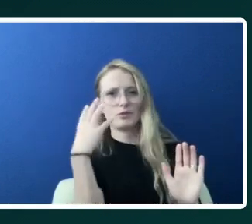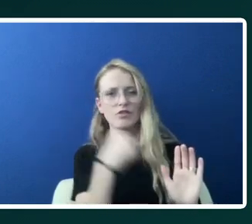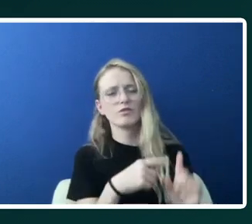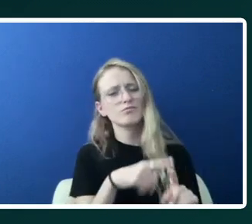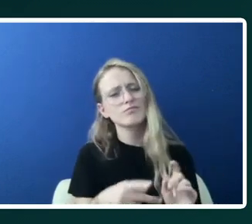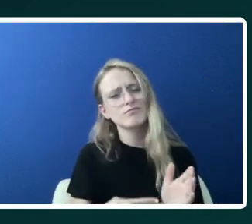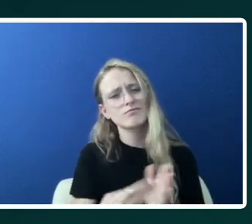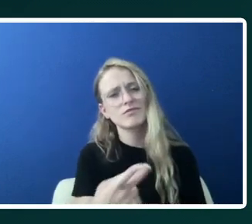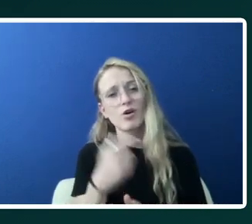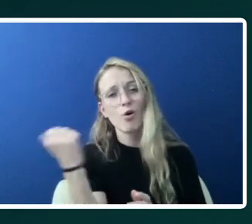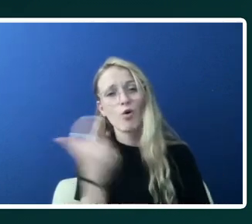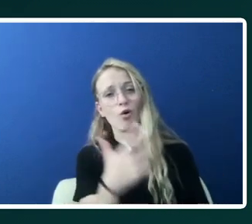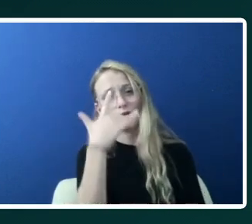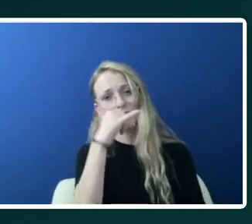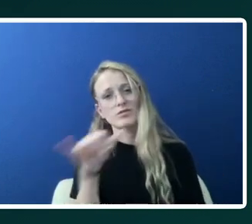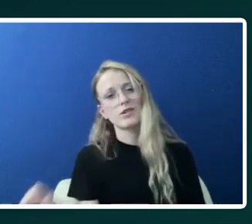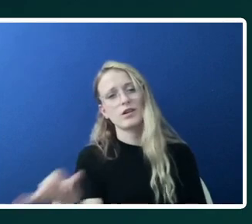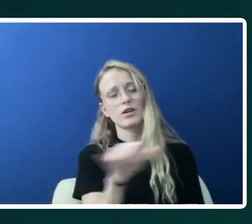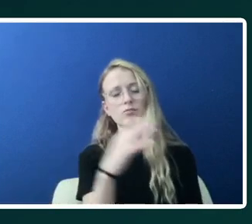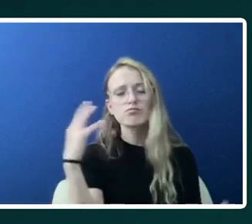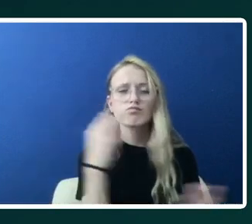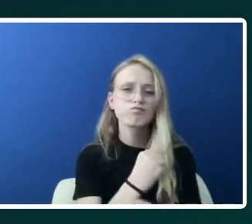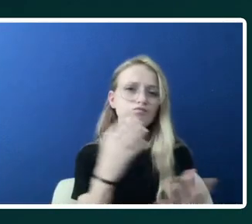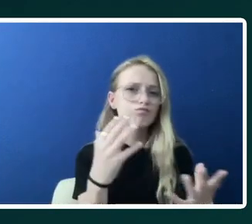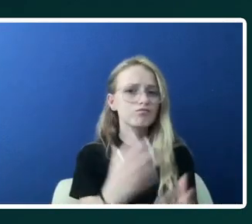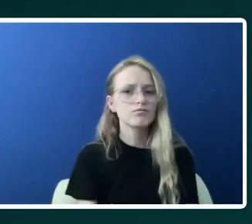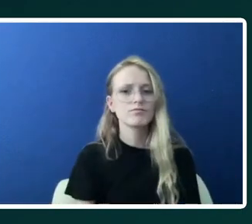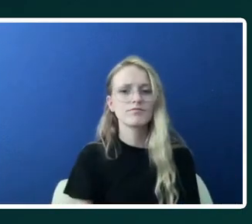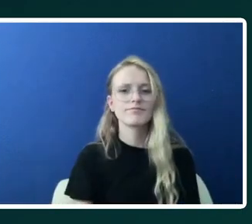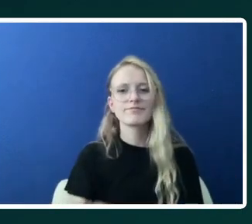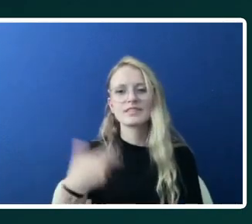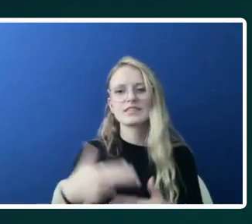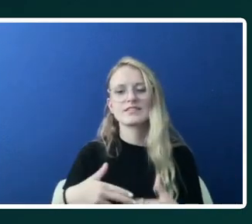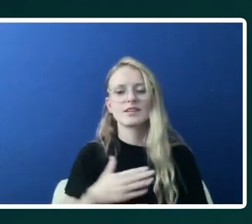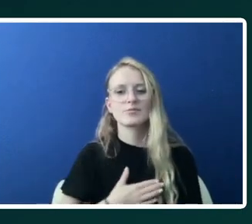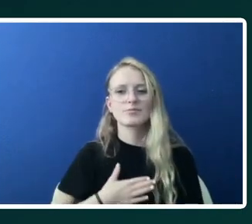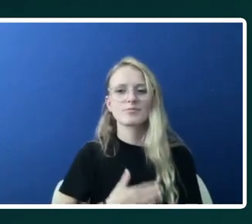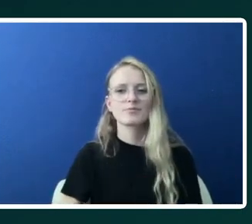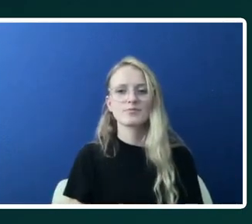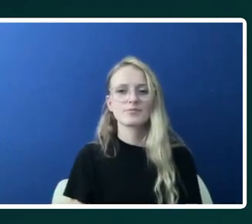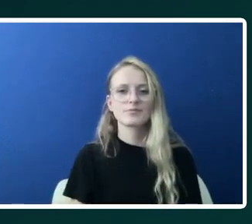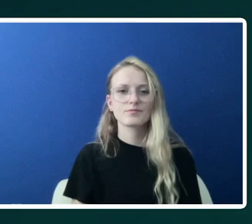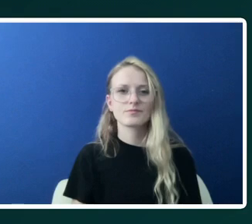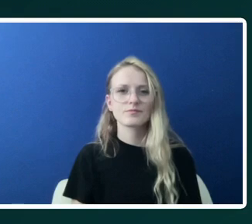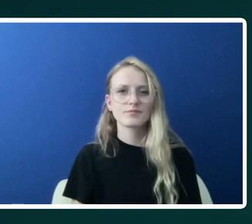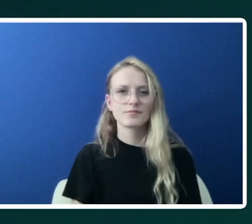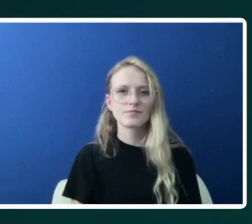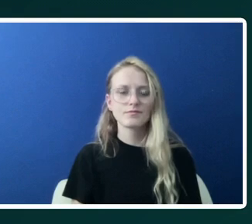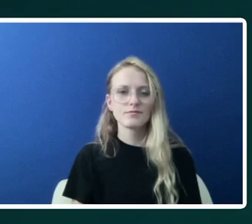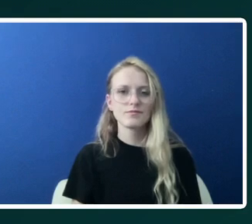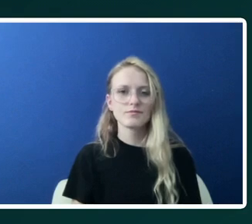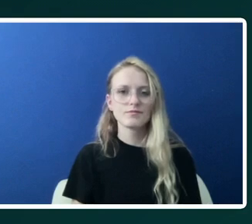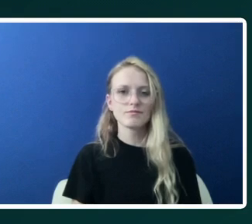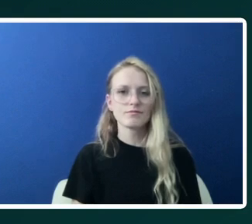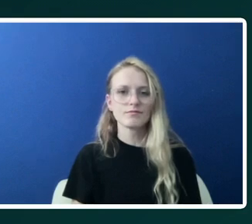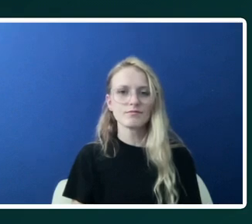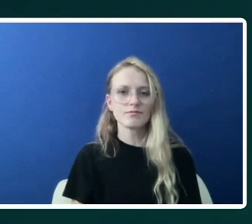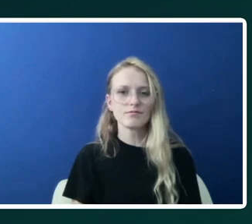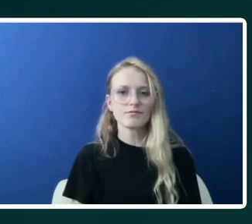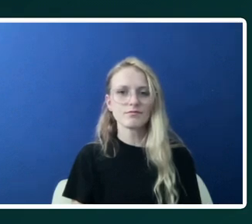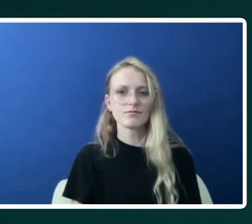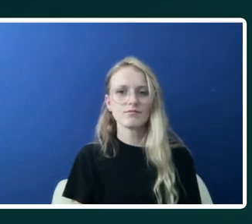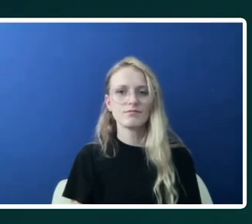see here. Next slide, please. Beth Evans: